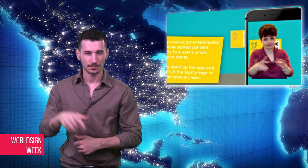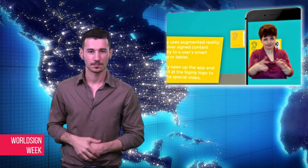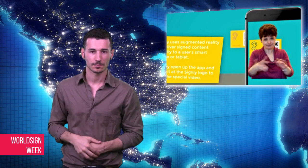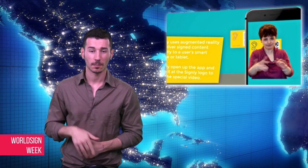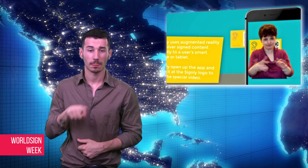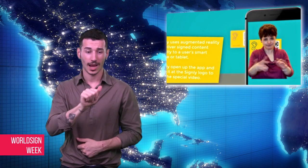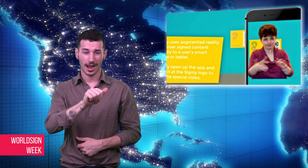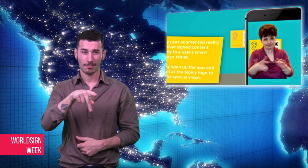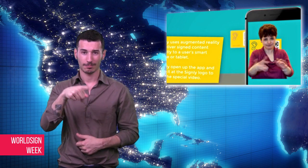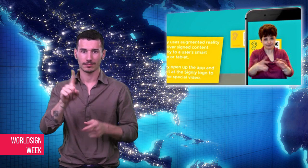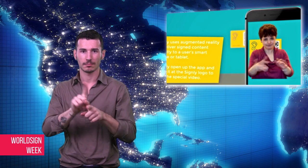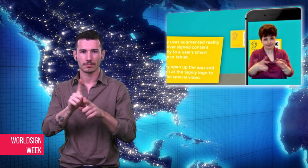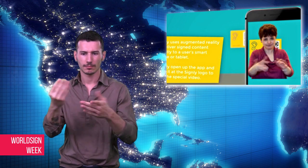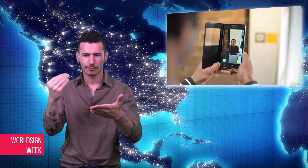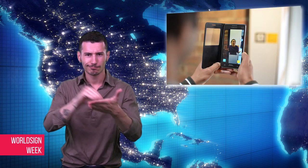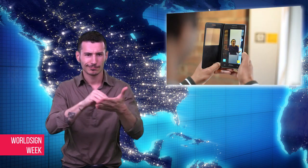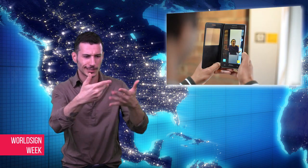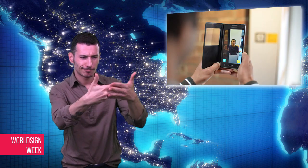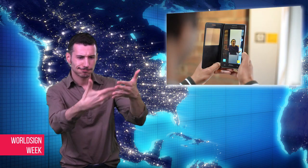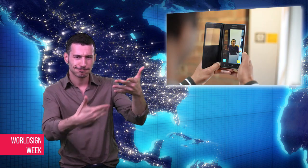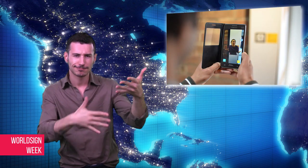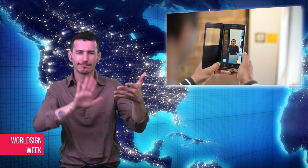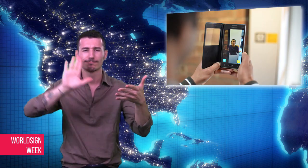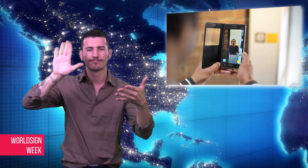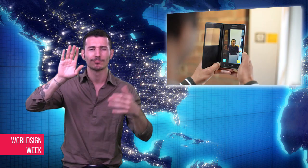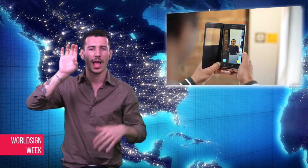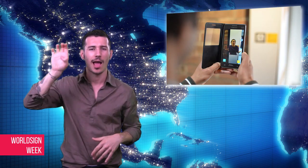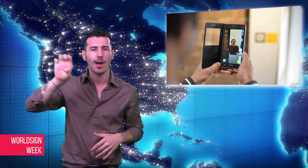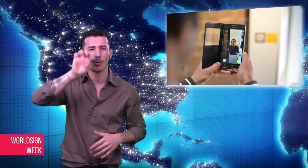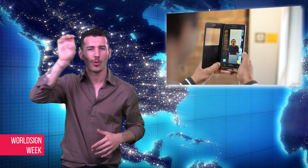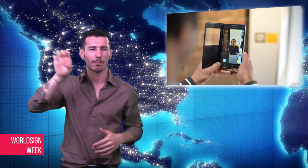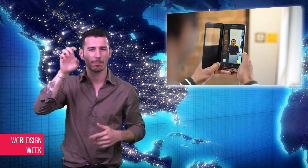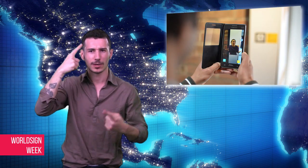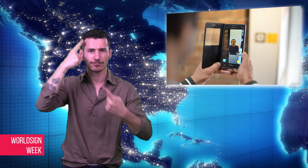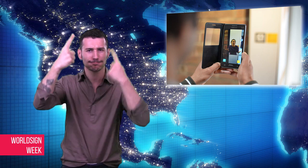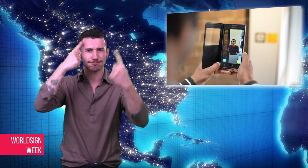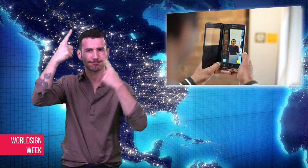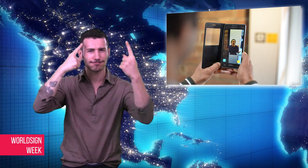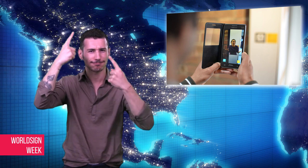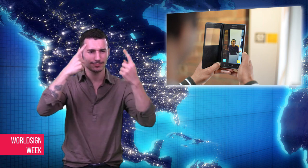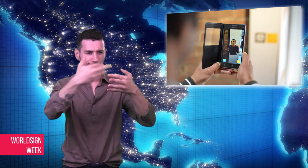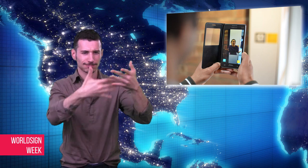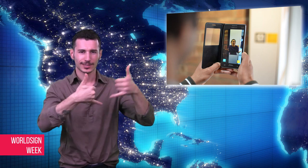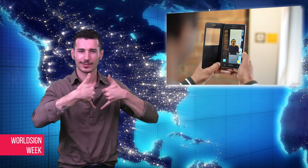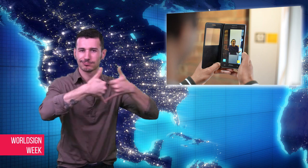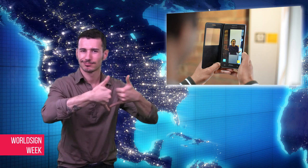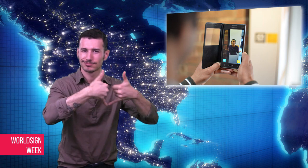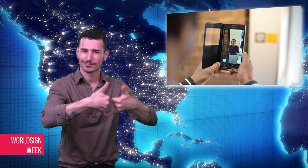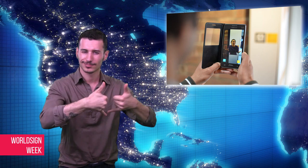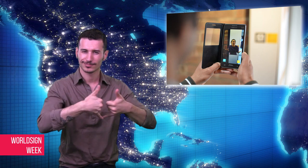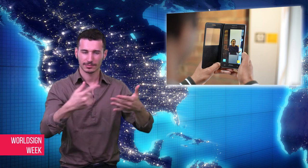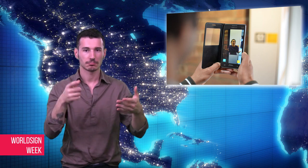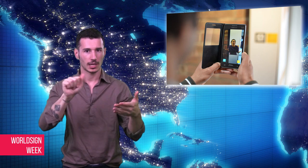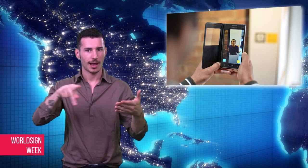shortlisted for an European Social Innovation award. Signly also partnered